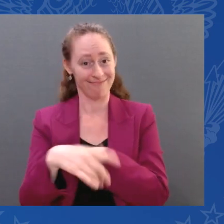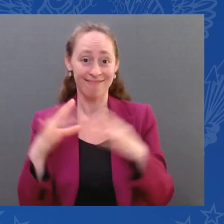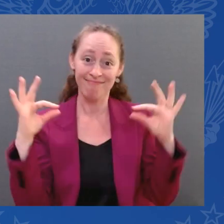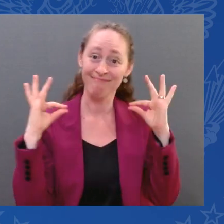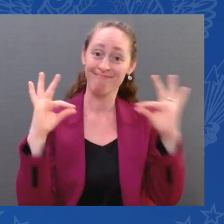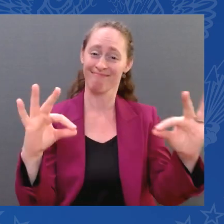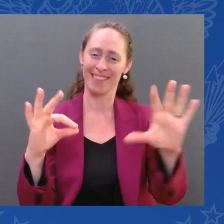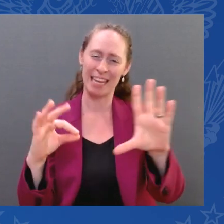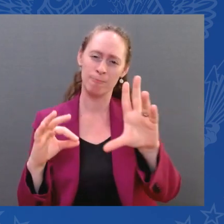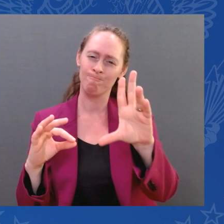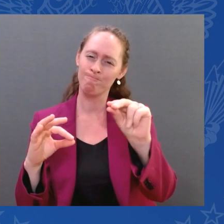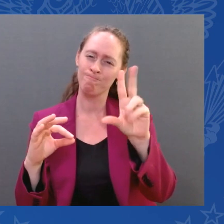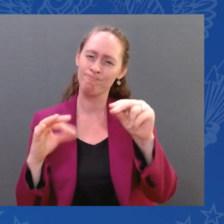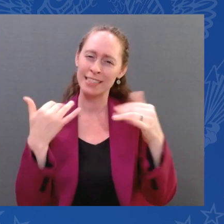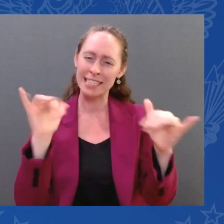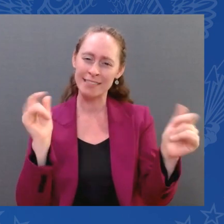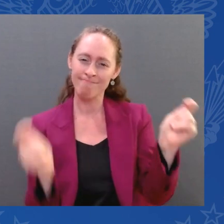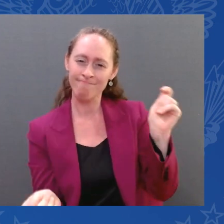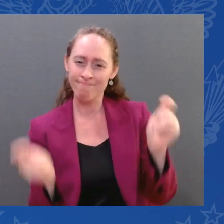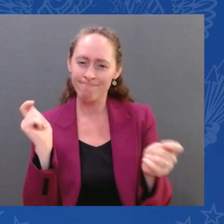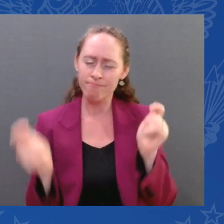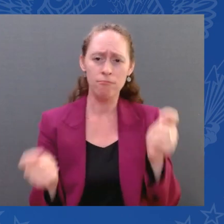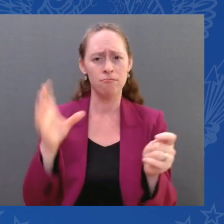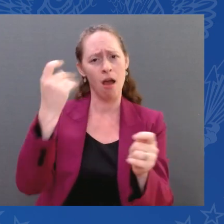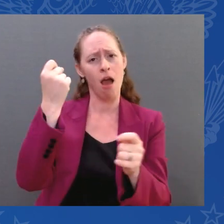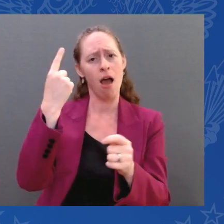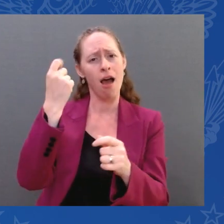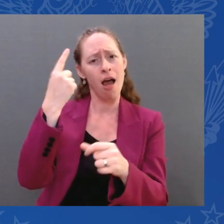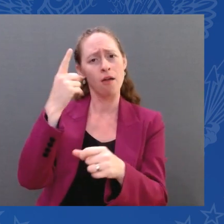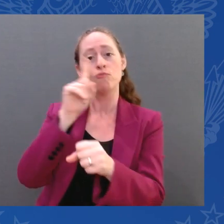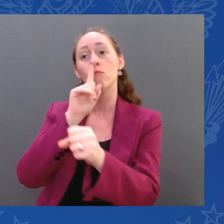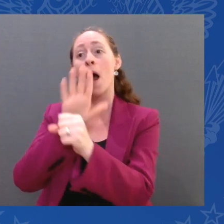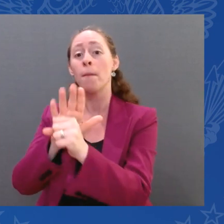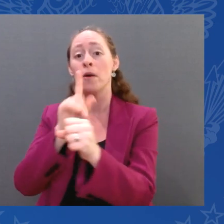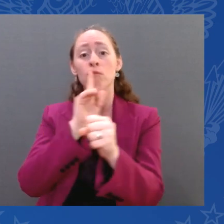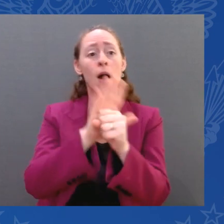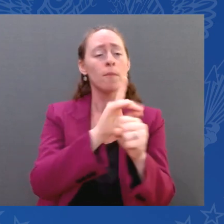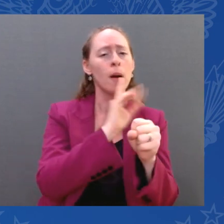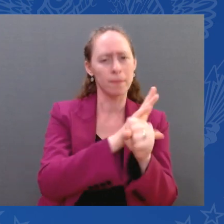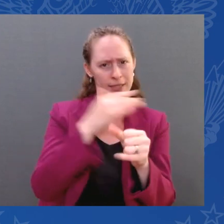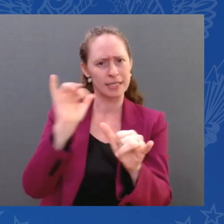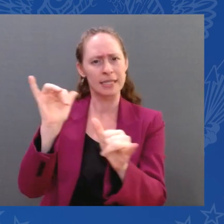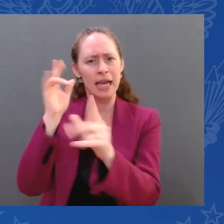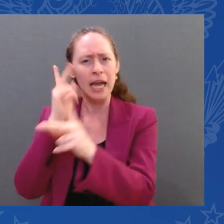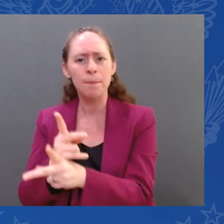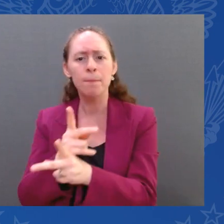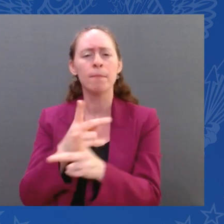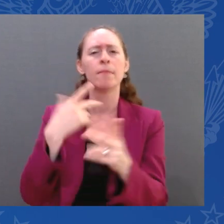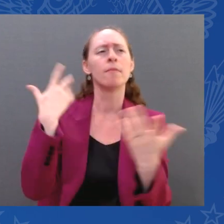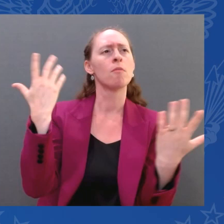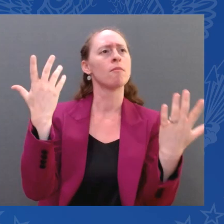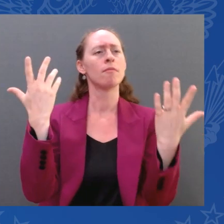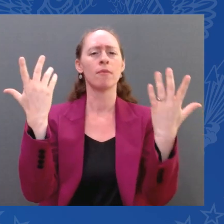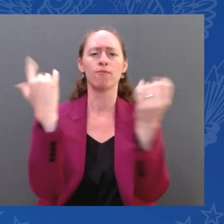It's not a simple one. It's never been a simple one. But the 4th of July week reminds us what brought us together long ago